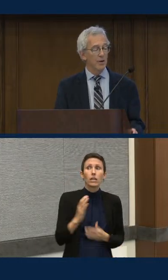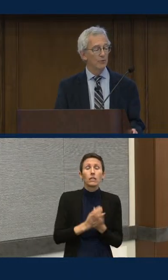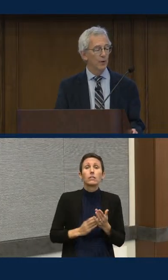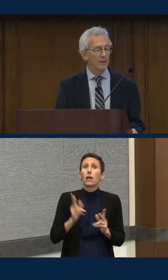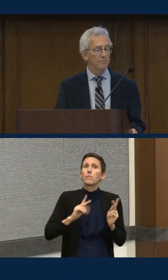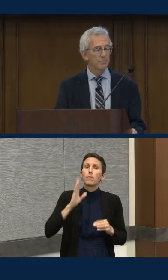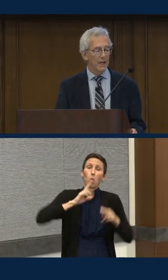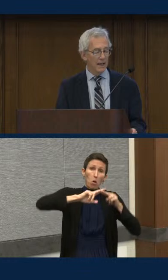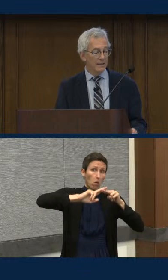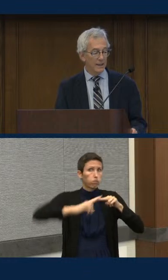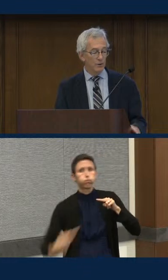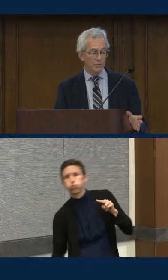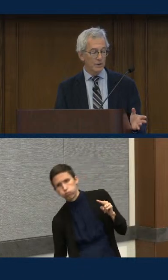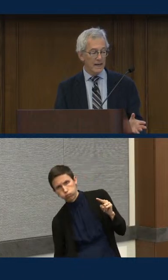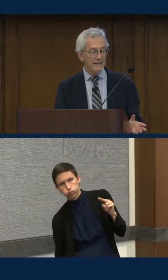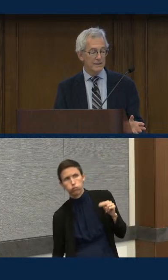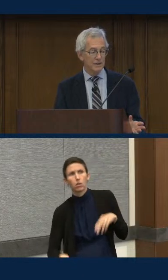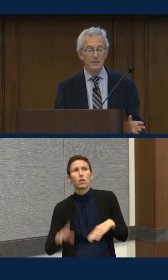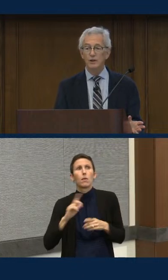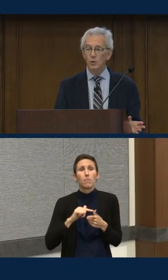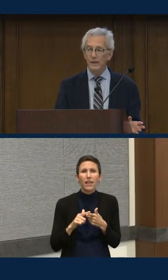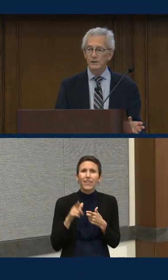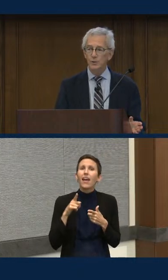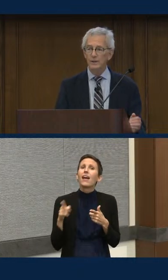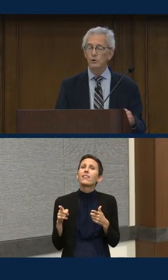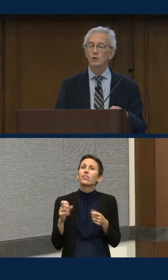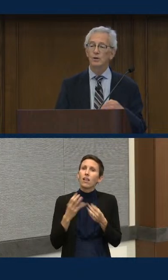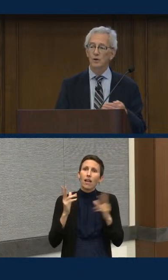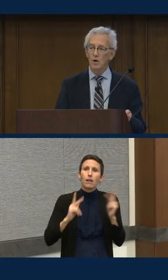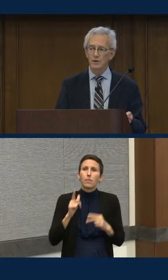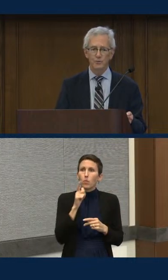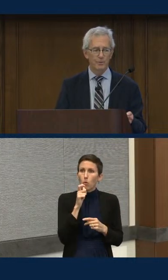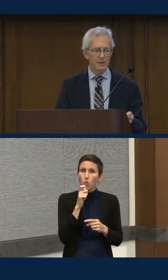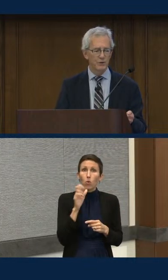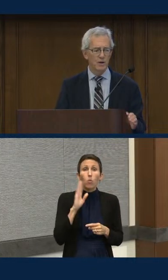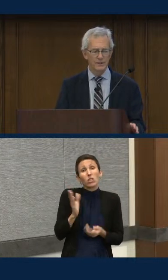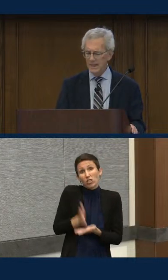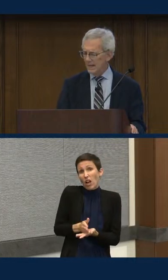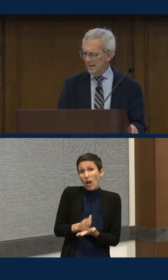weight. Then there is a high discontinuation rate due to